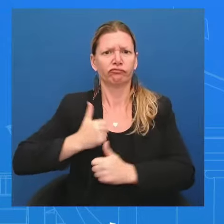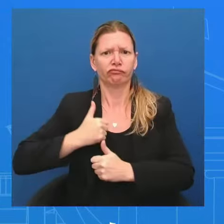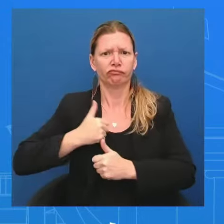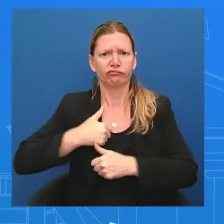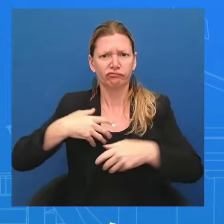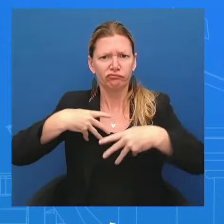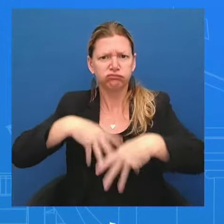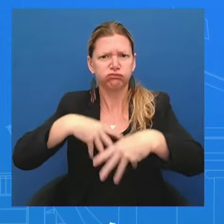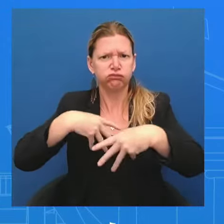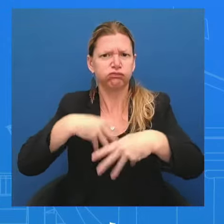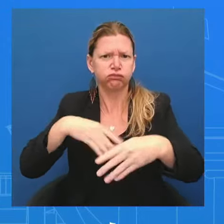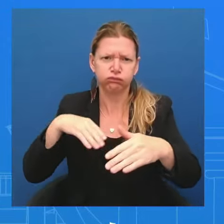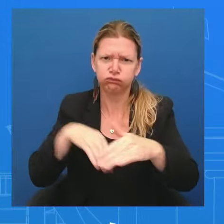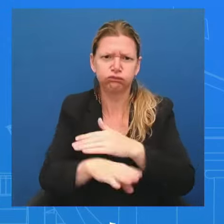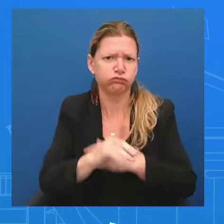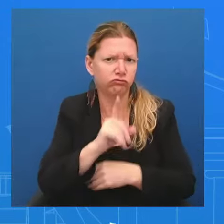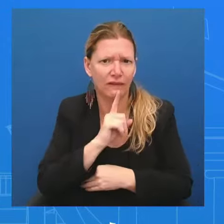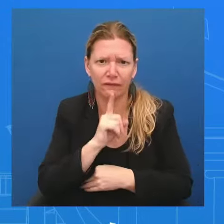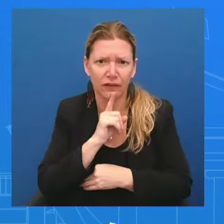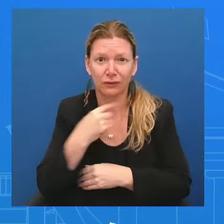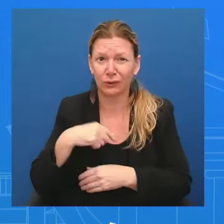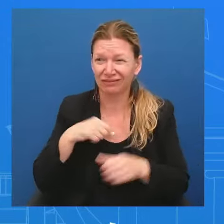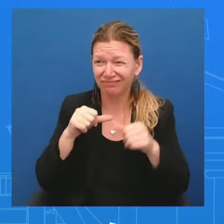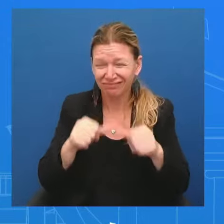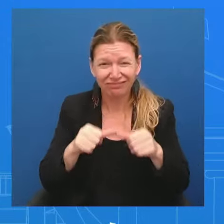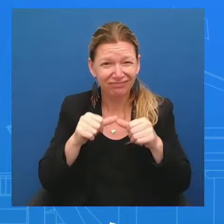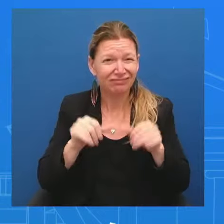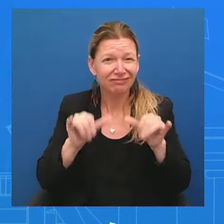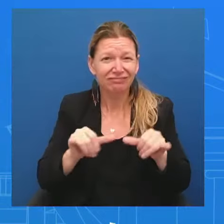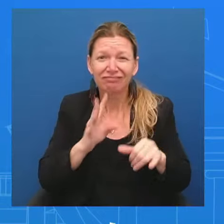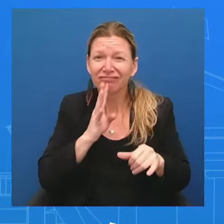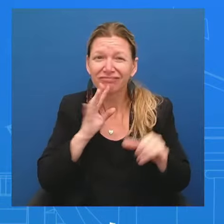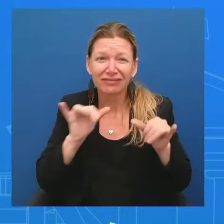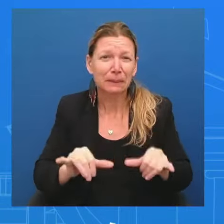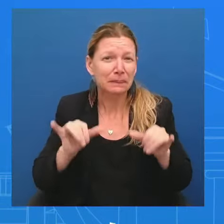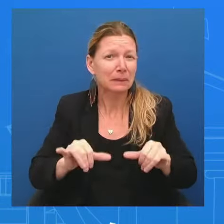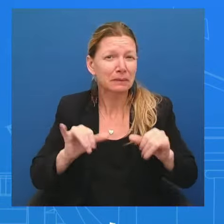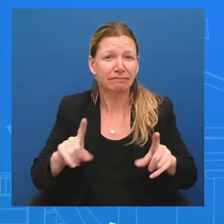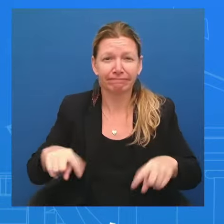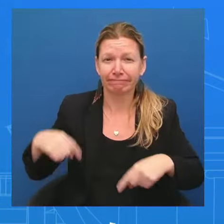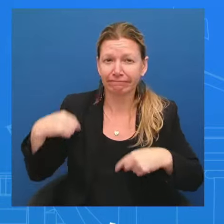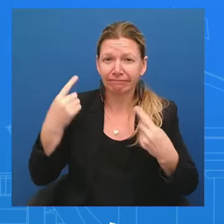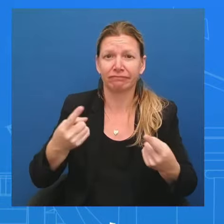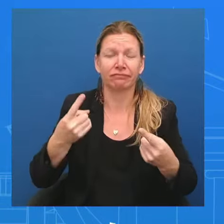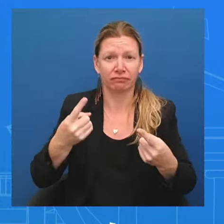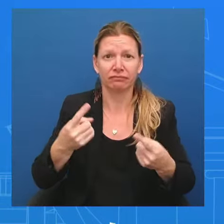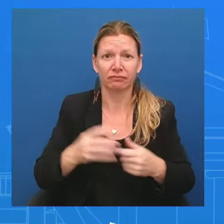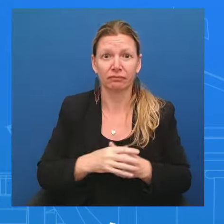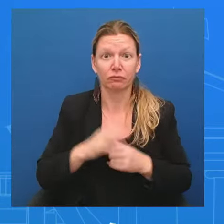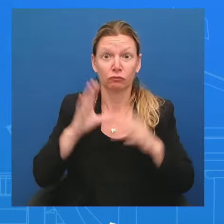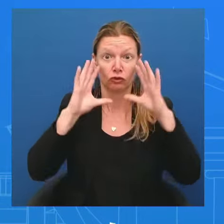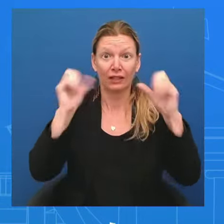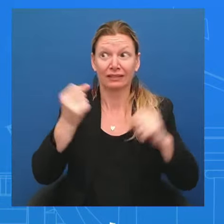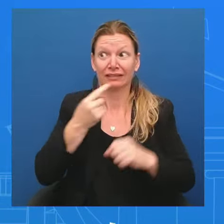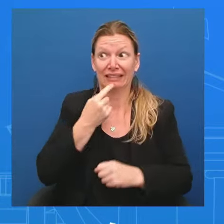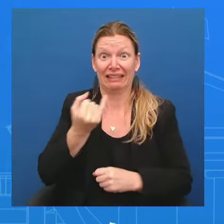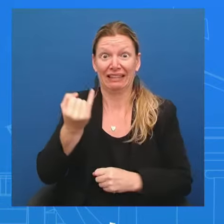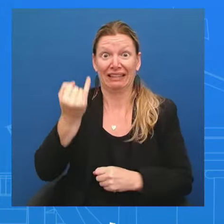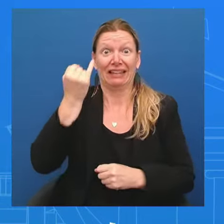And the President said that should that occur, then it might make him have to make different decisions in terms of support.